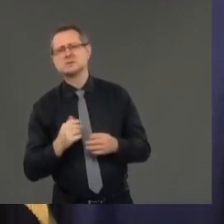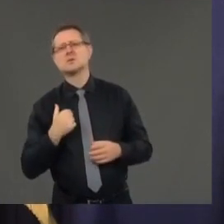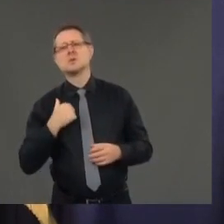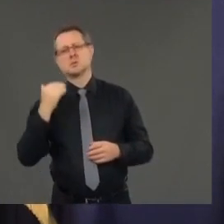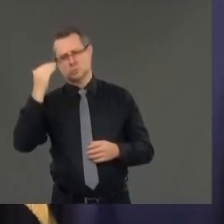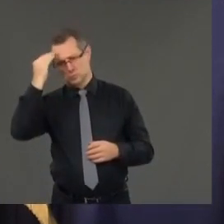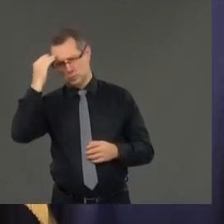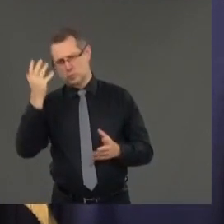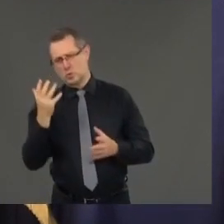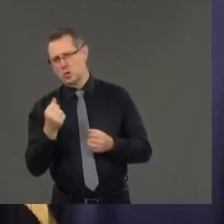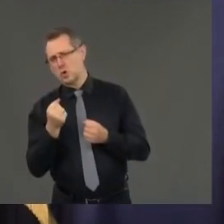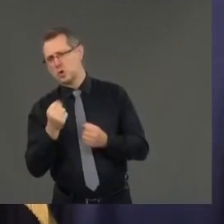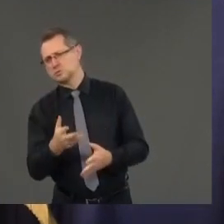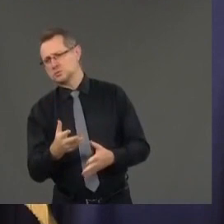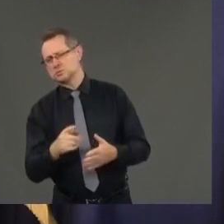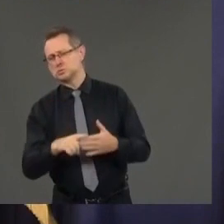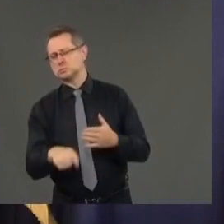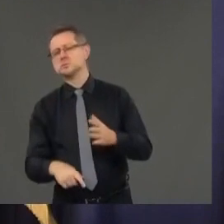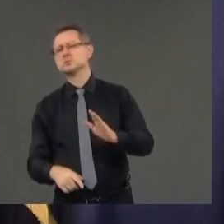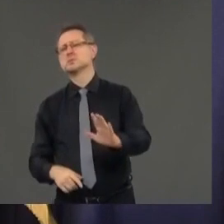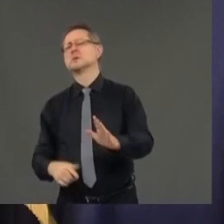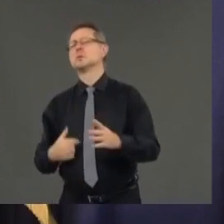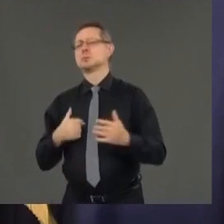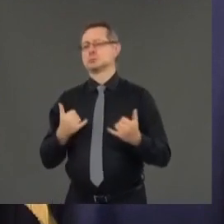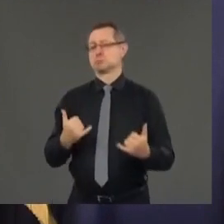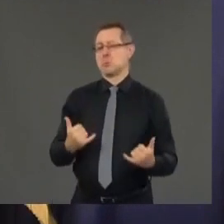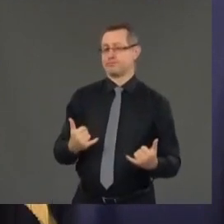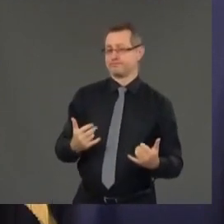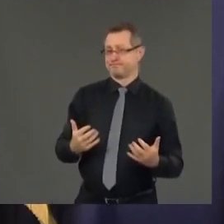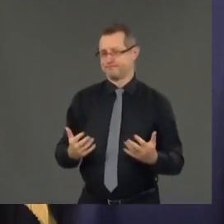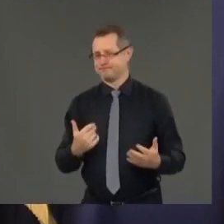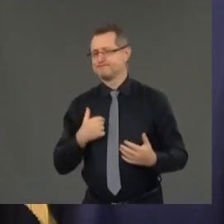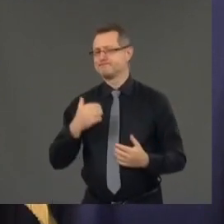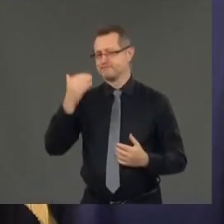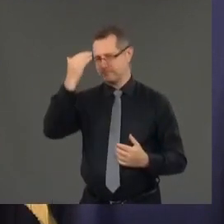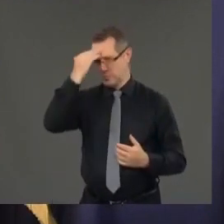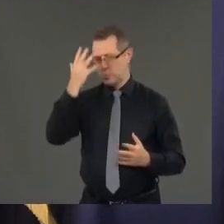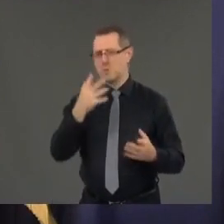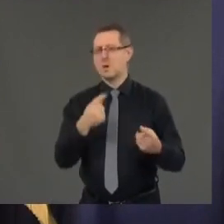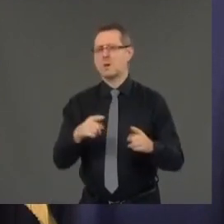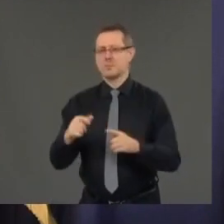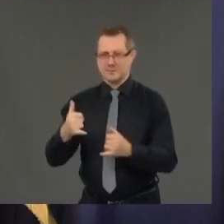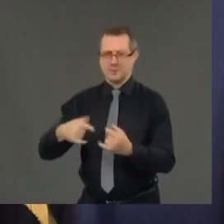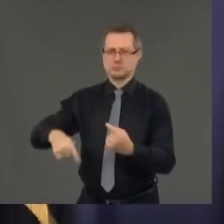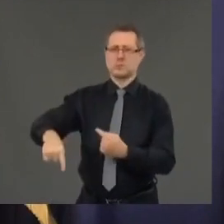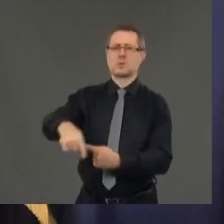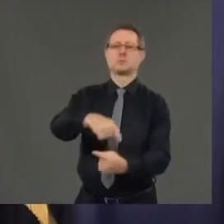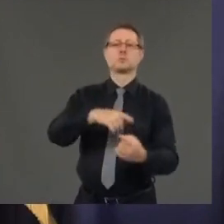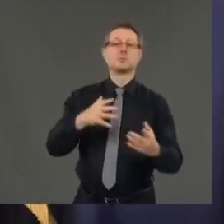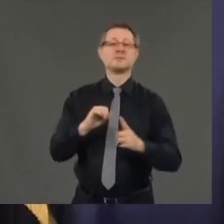NO, SIR, I'M NOT SAYING WE KNOW CAUSE AND EFFECT NOW.